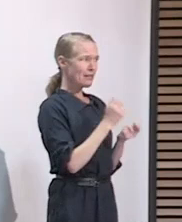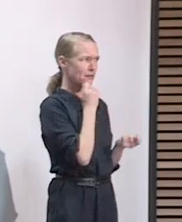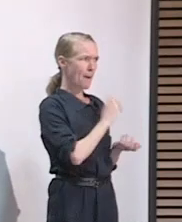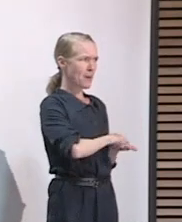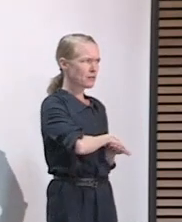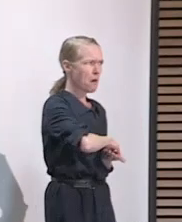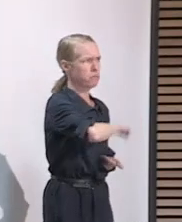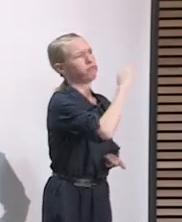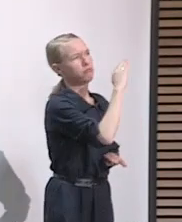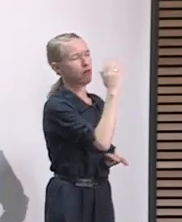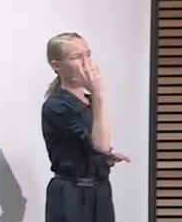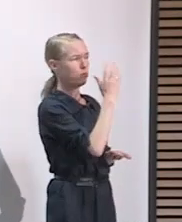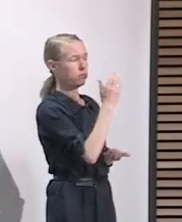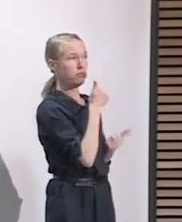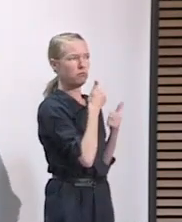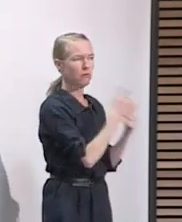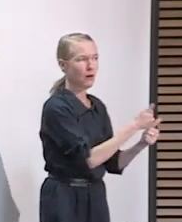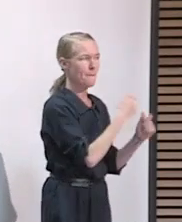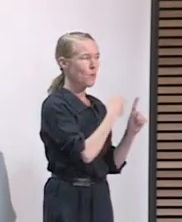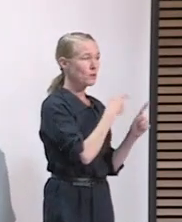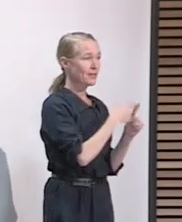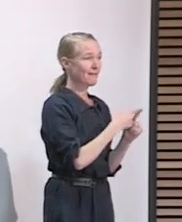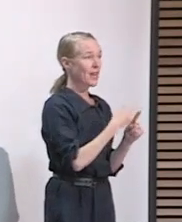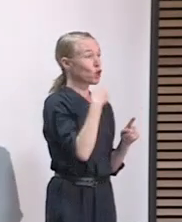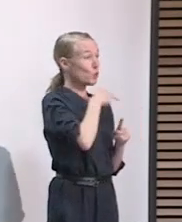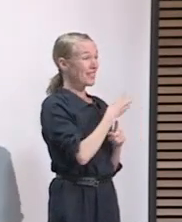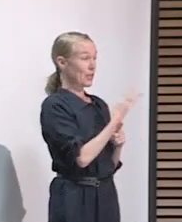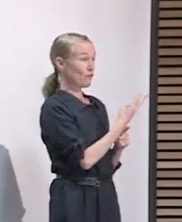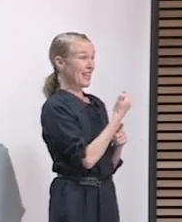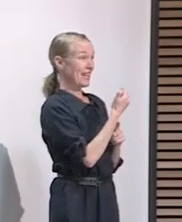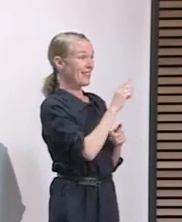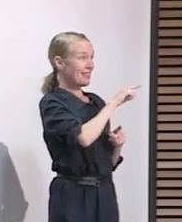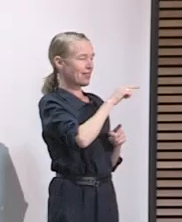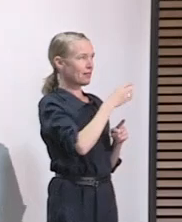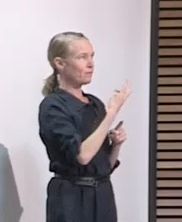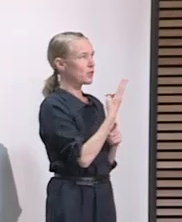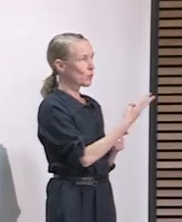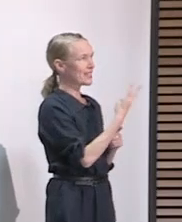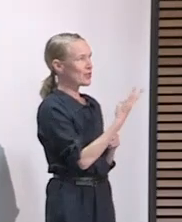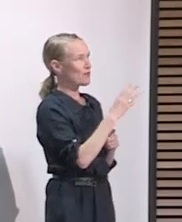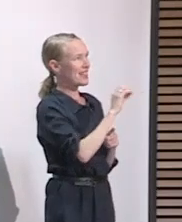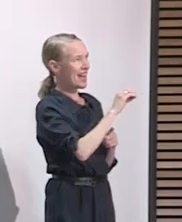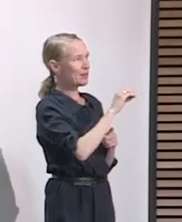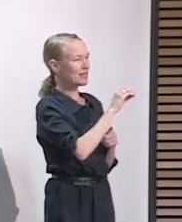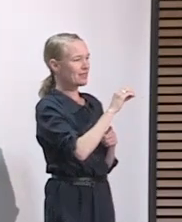we are seeing can also give us